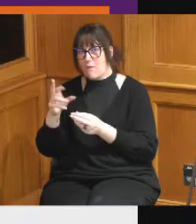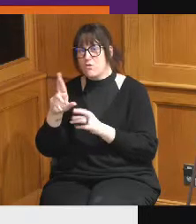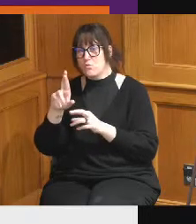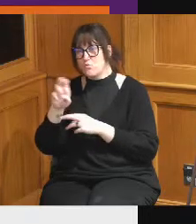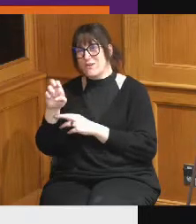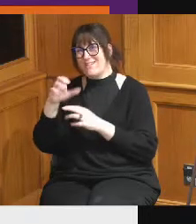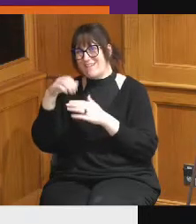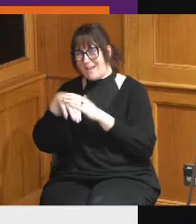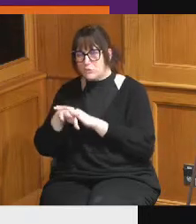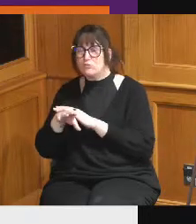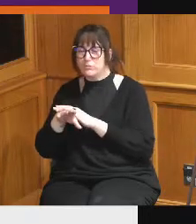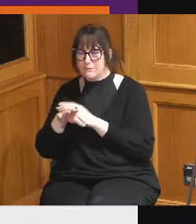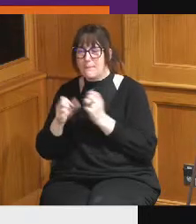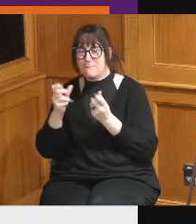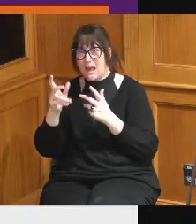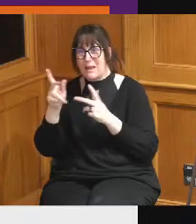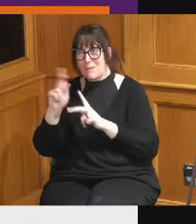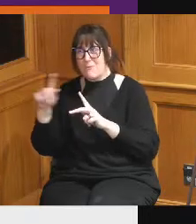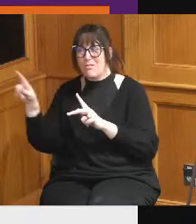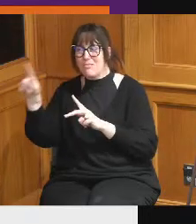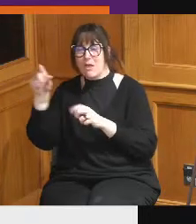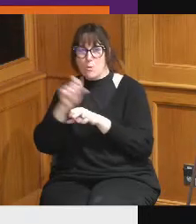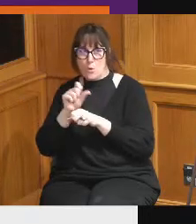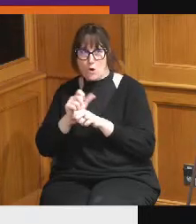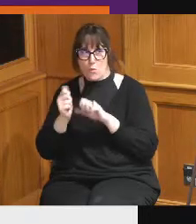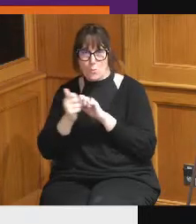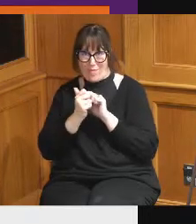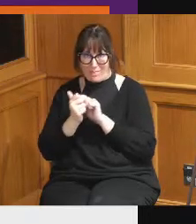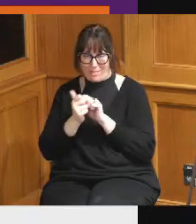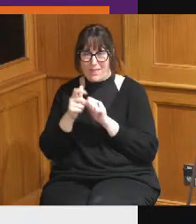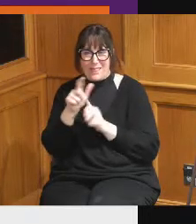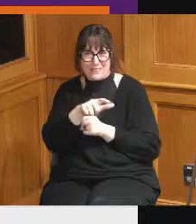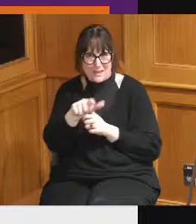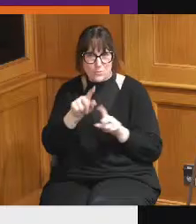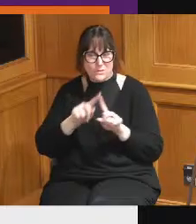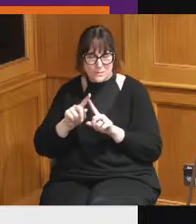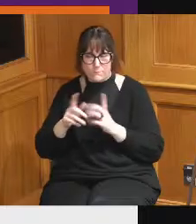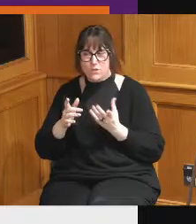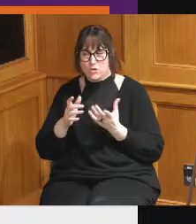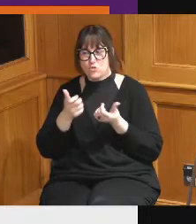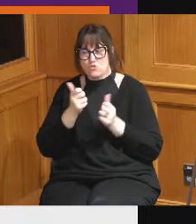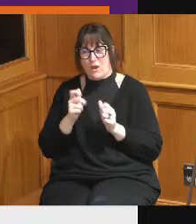of the people that they work with the current landlords they work with to try to figure out and